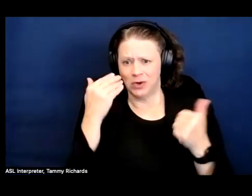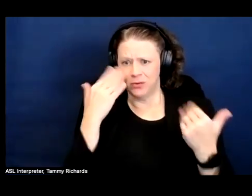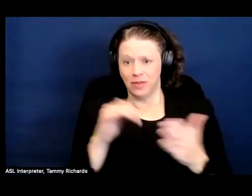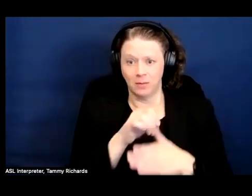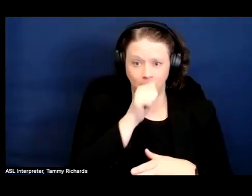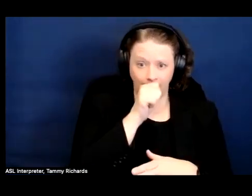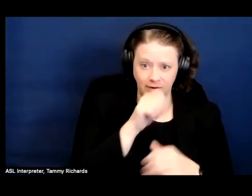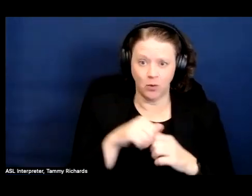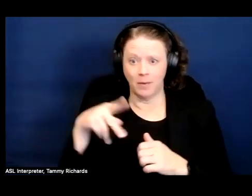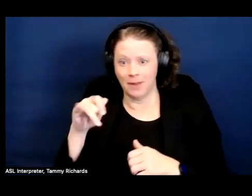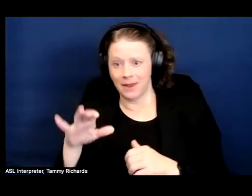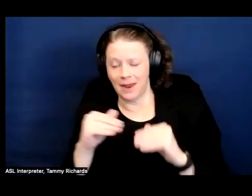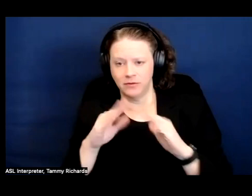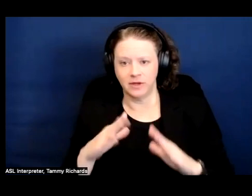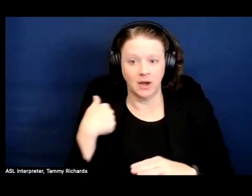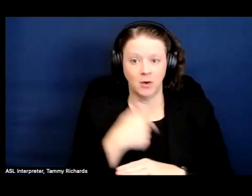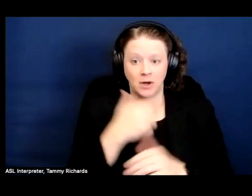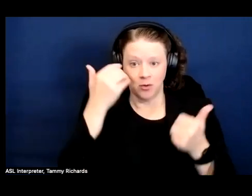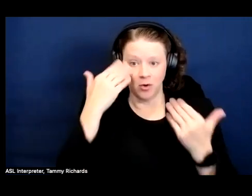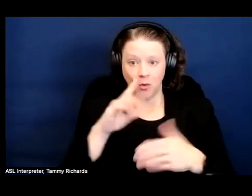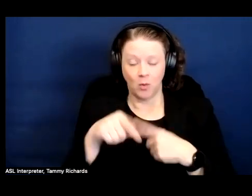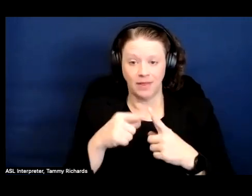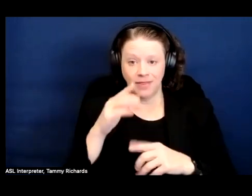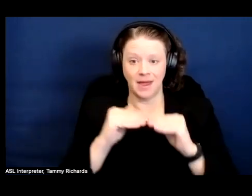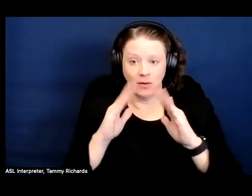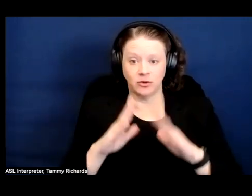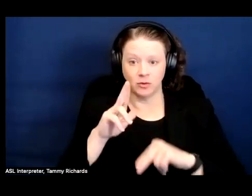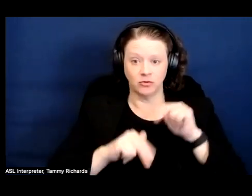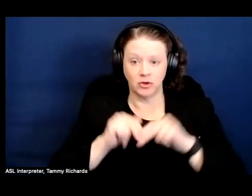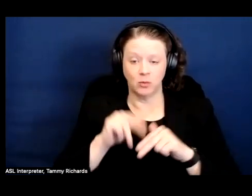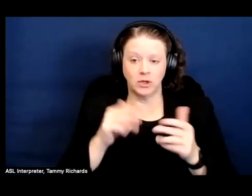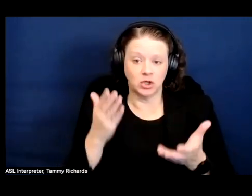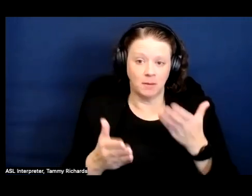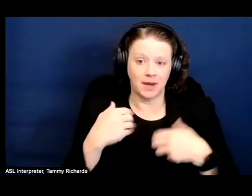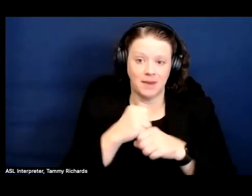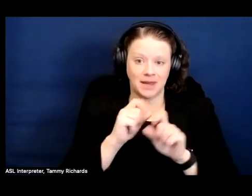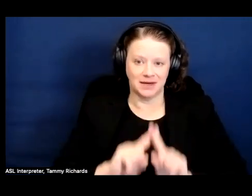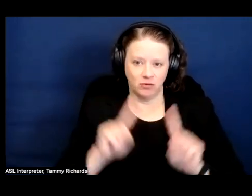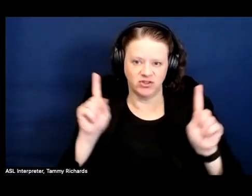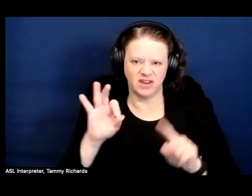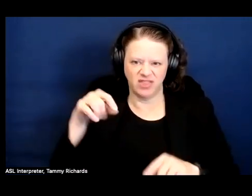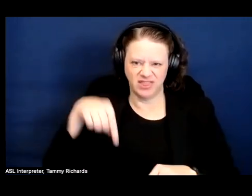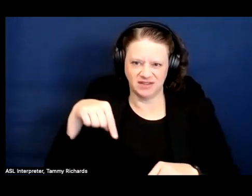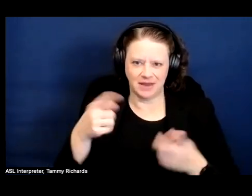at the very least, I haven't looked into it as much recently, but in the time leading up